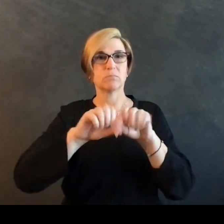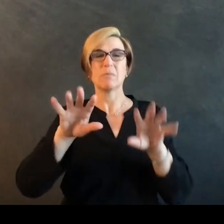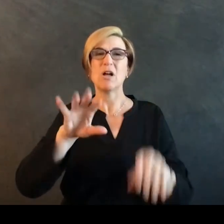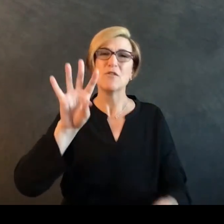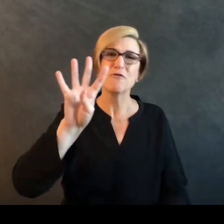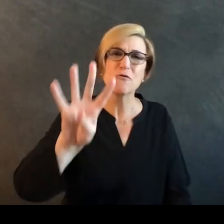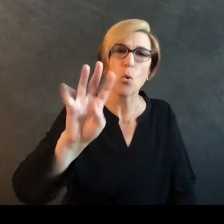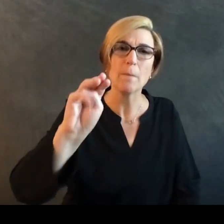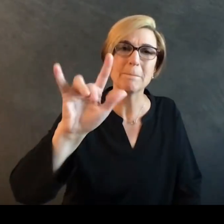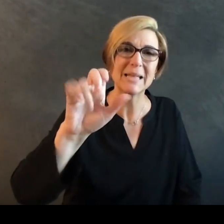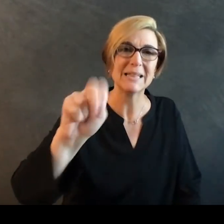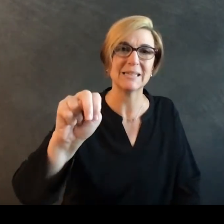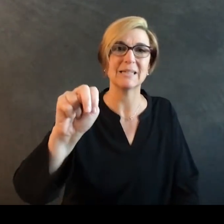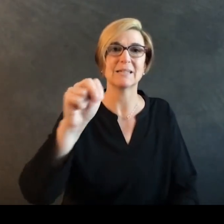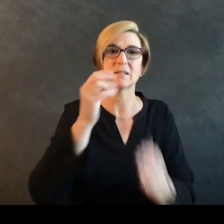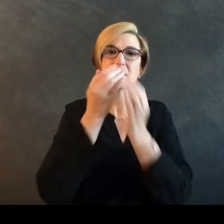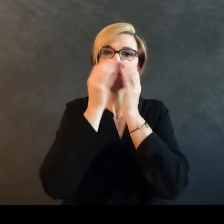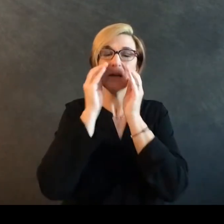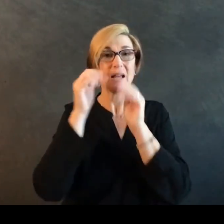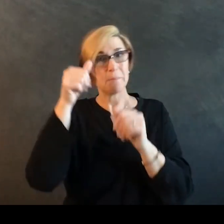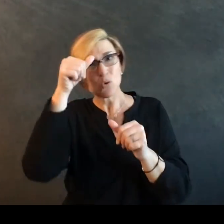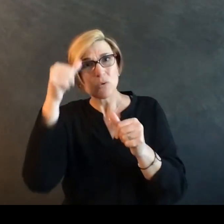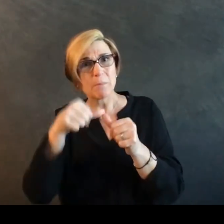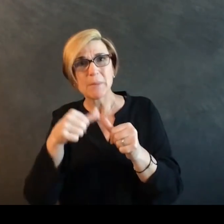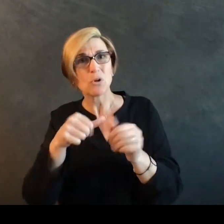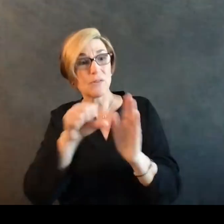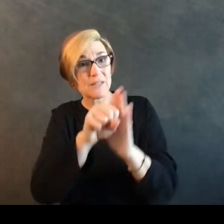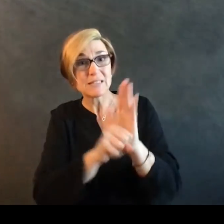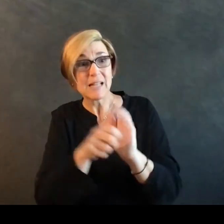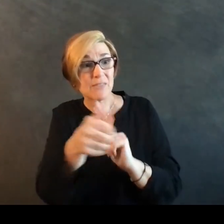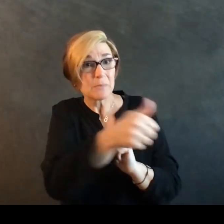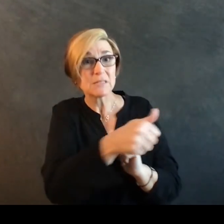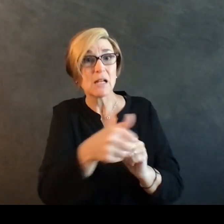secondary source the states are doing it and we're backing them up but we've